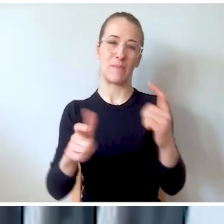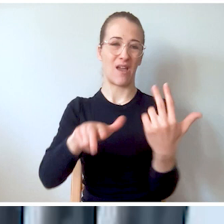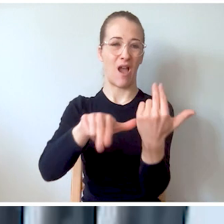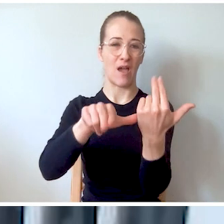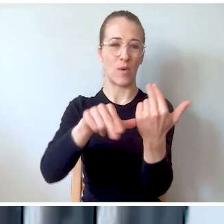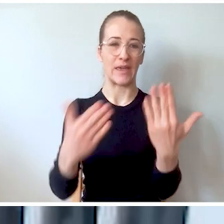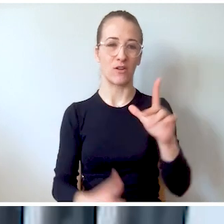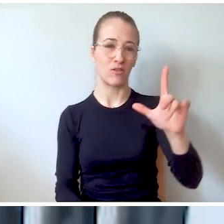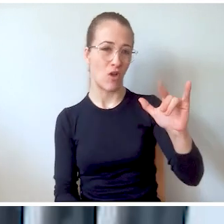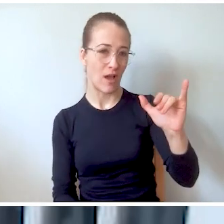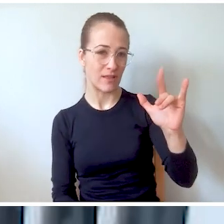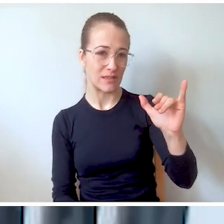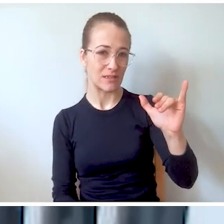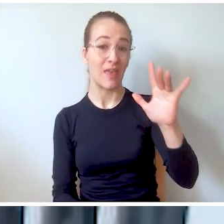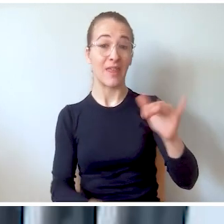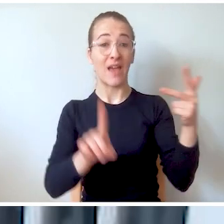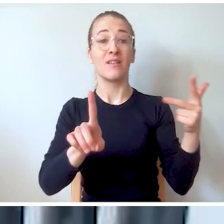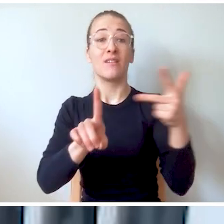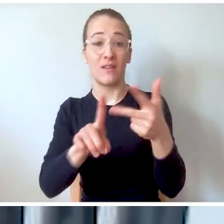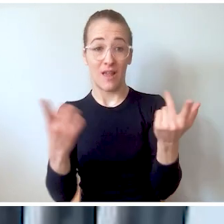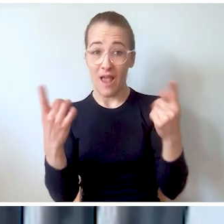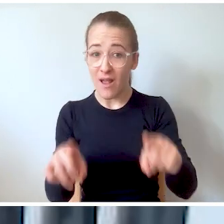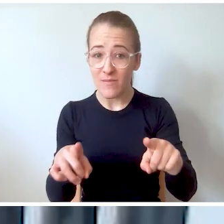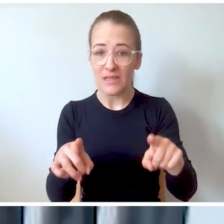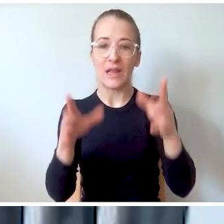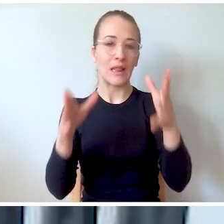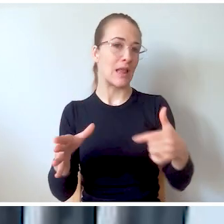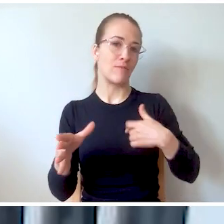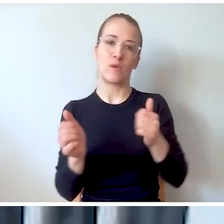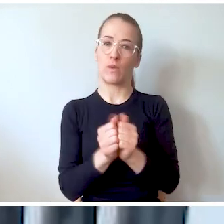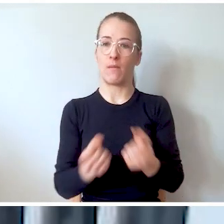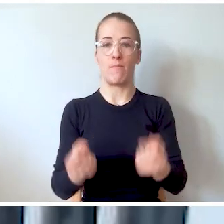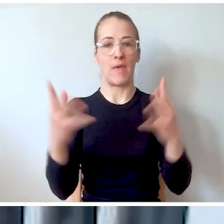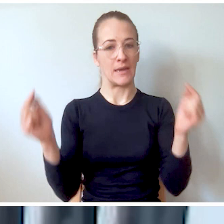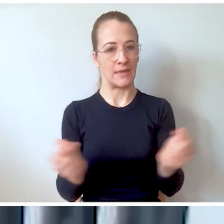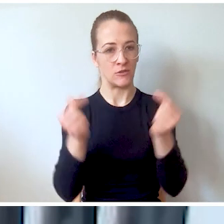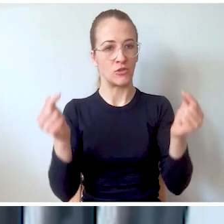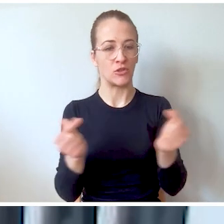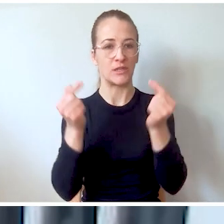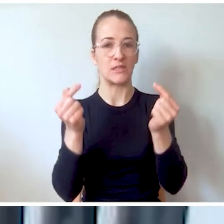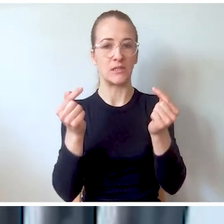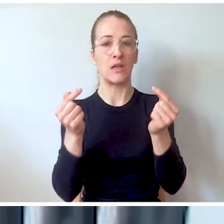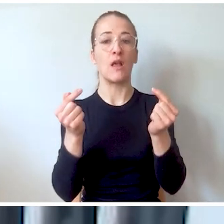and that accident left me with many injuries. But the one that was sustaining